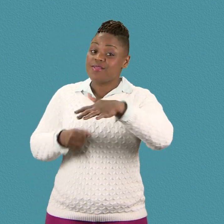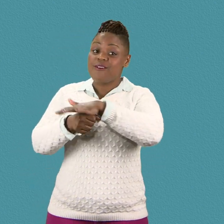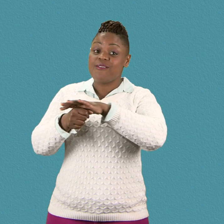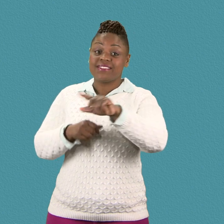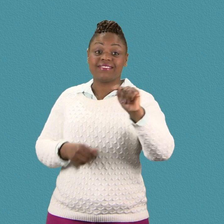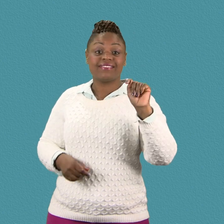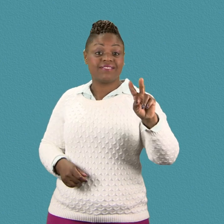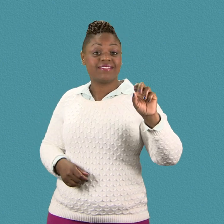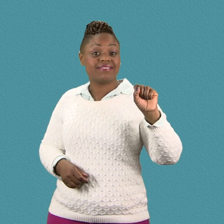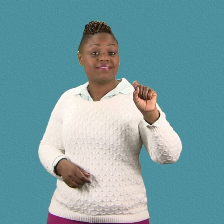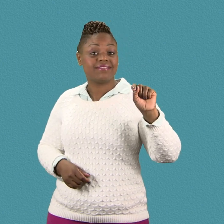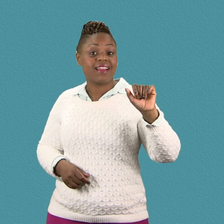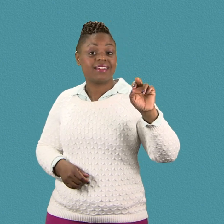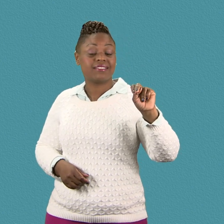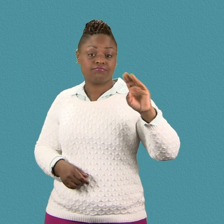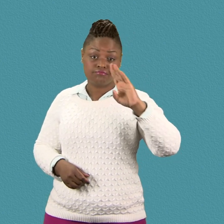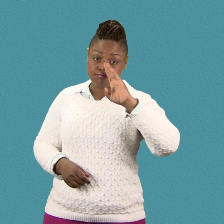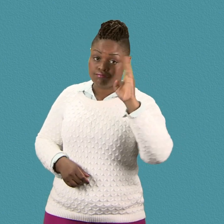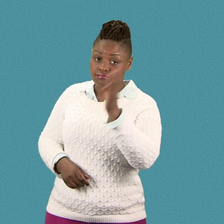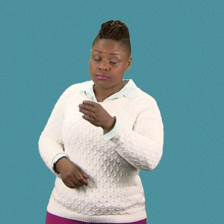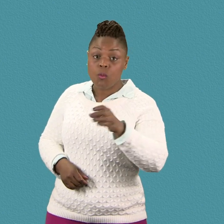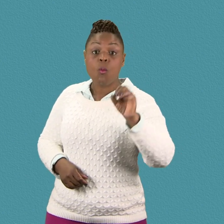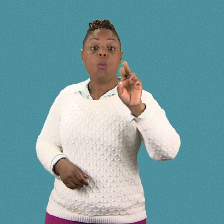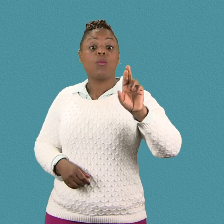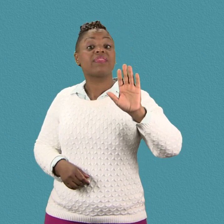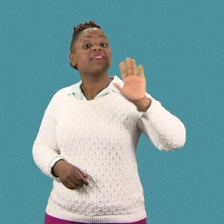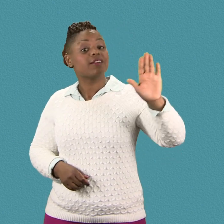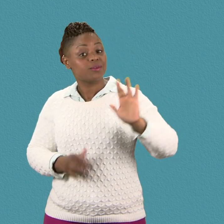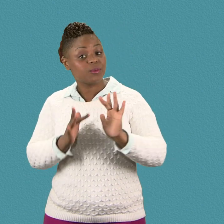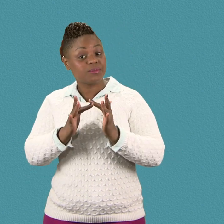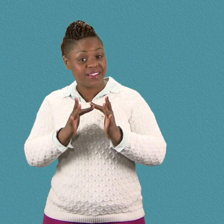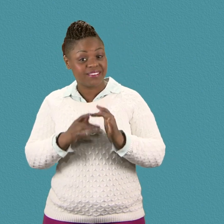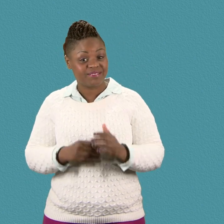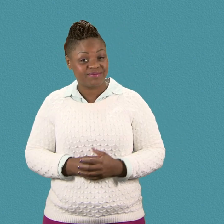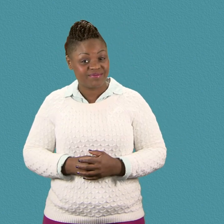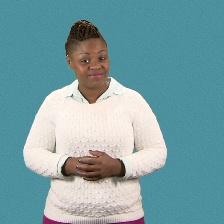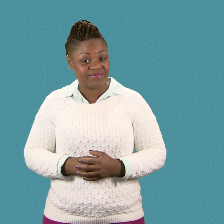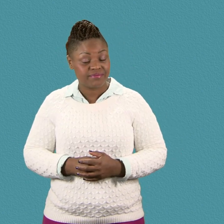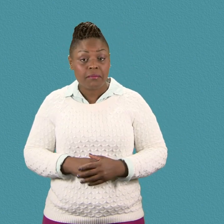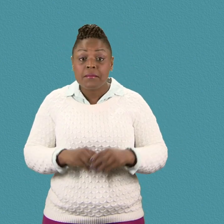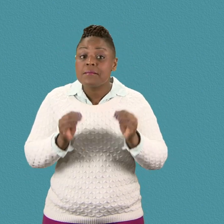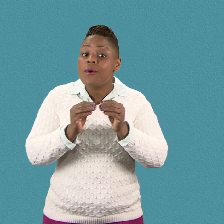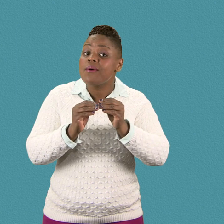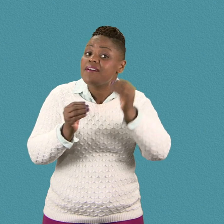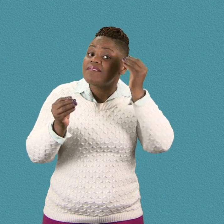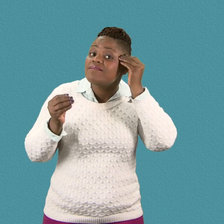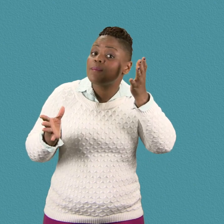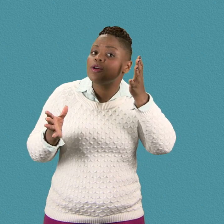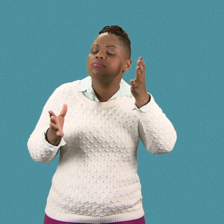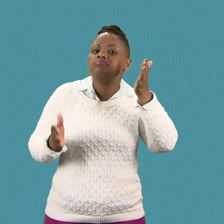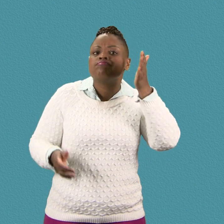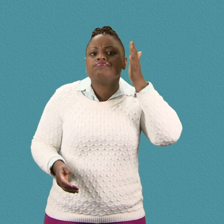by telephone or on their websites for more information about the specific timing of the transition.